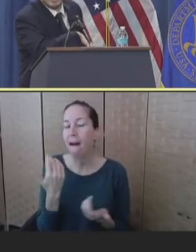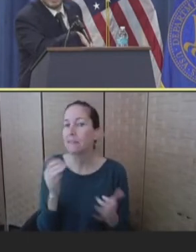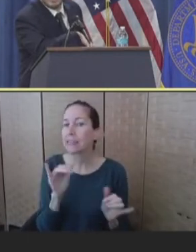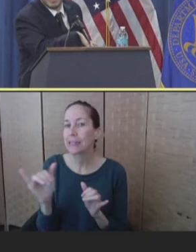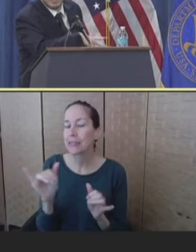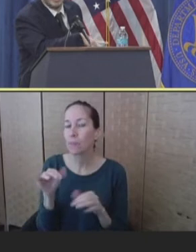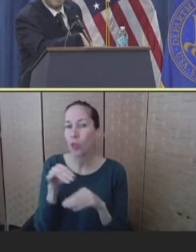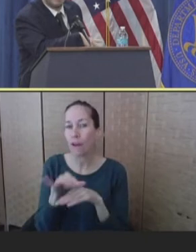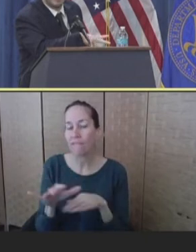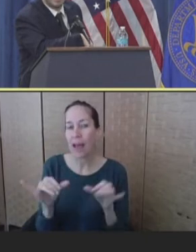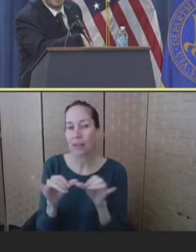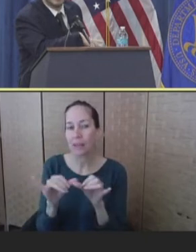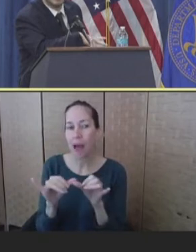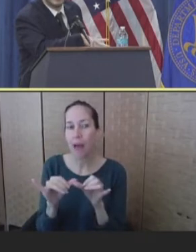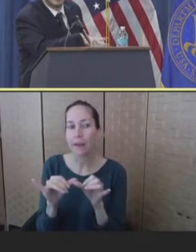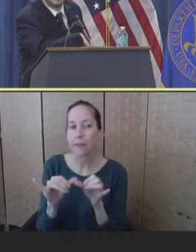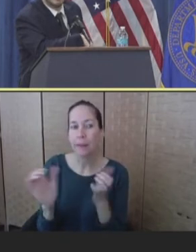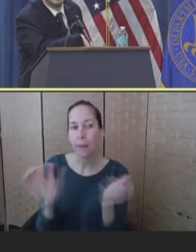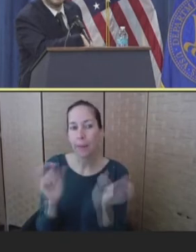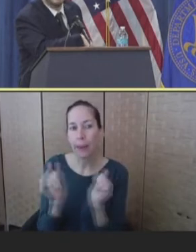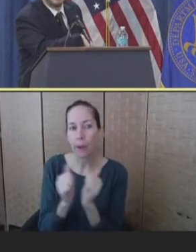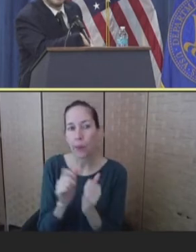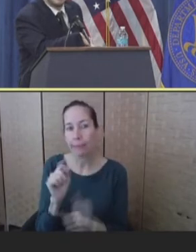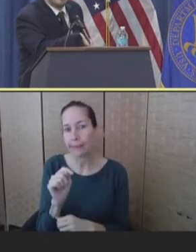the Tdap shingles influenza.